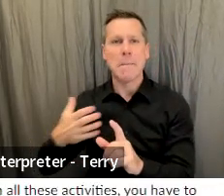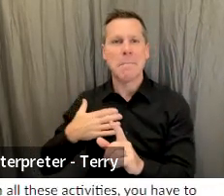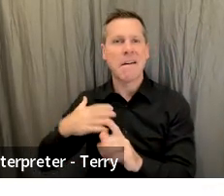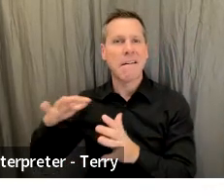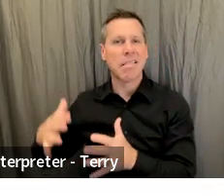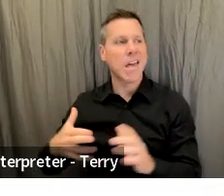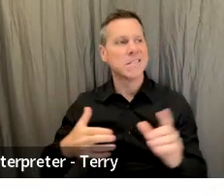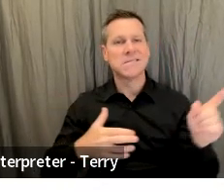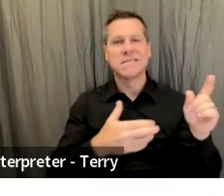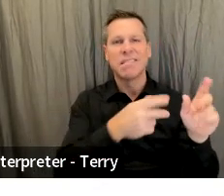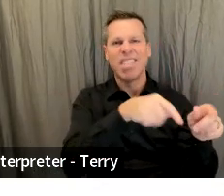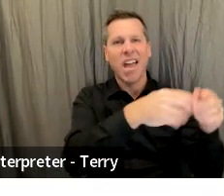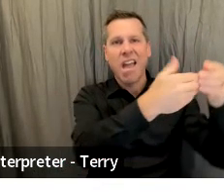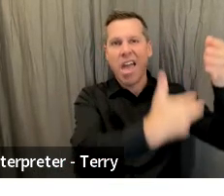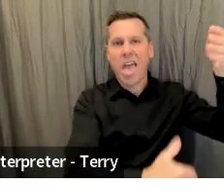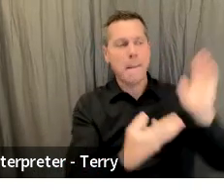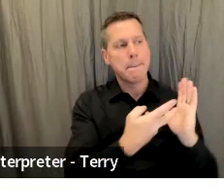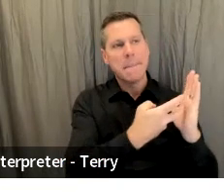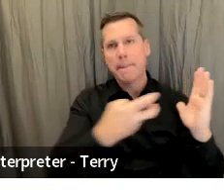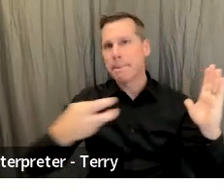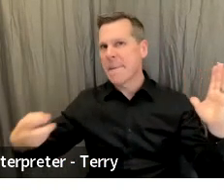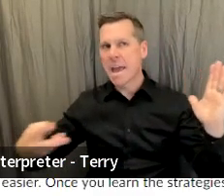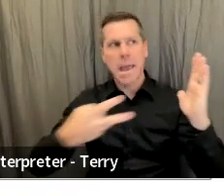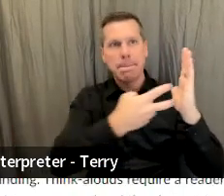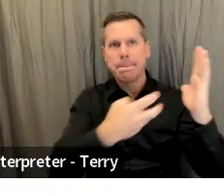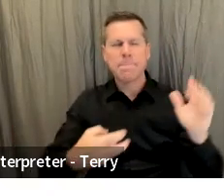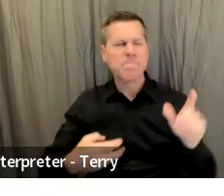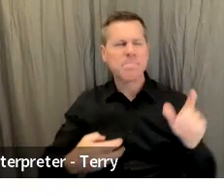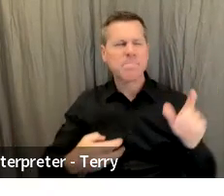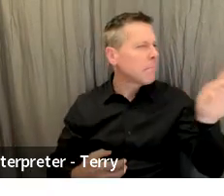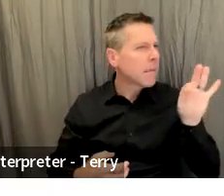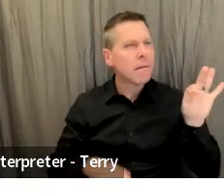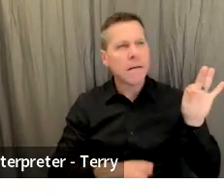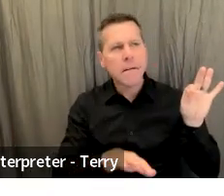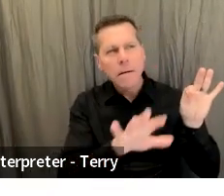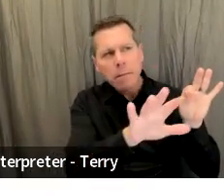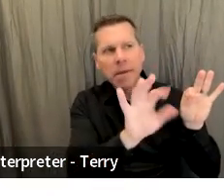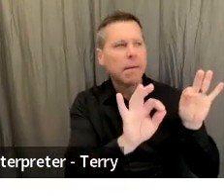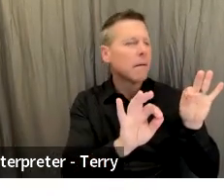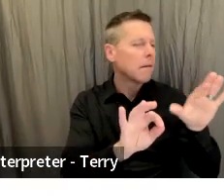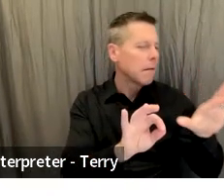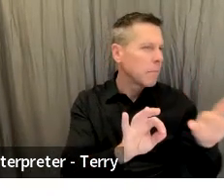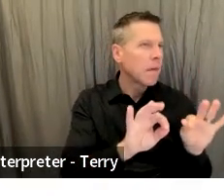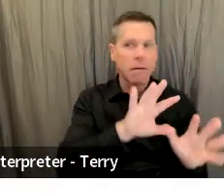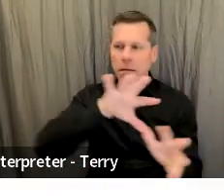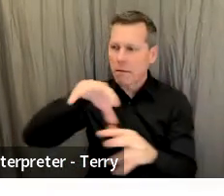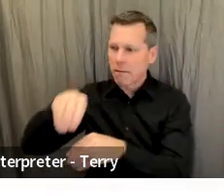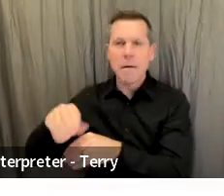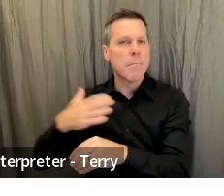So this is similar content. They can pick and choose what they want. This is from someone else's course. I can't remember. This is mine.